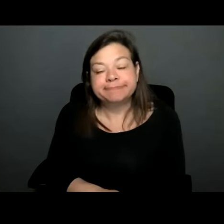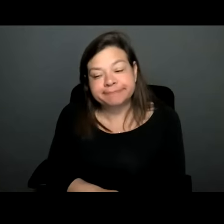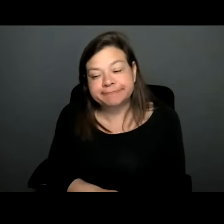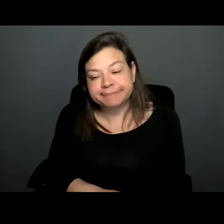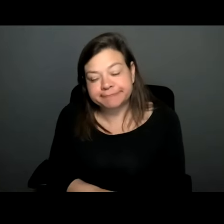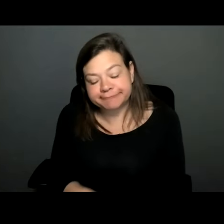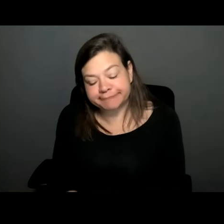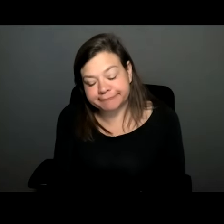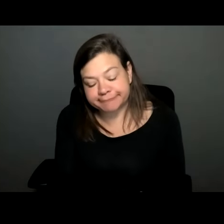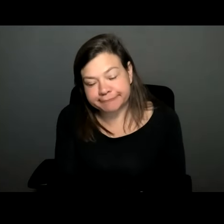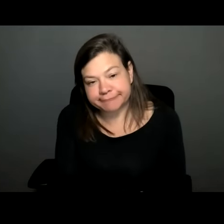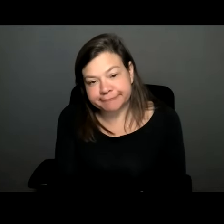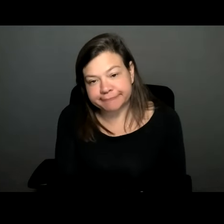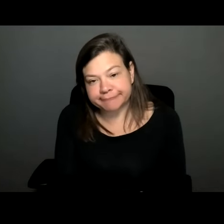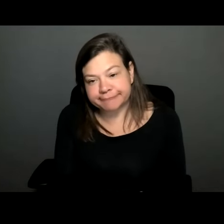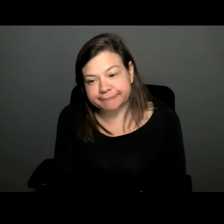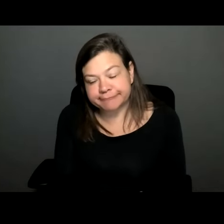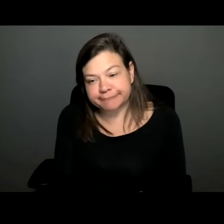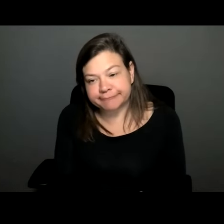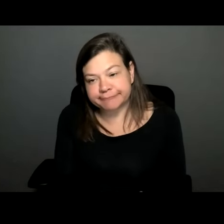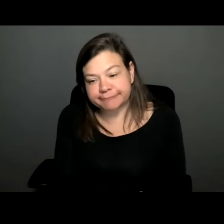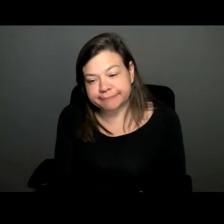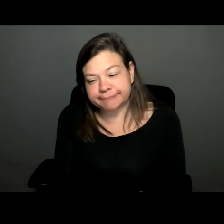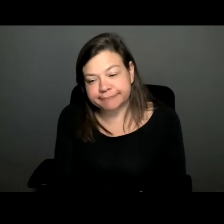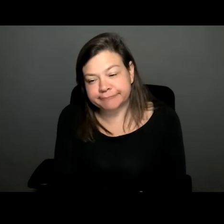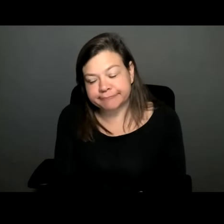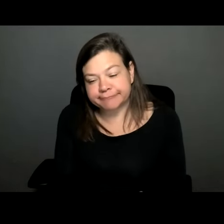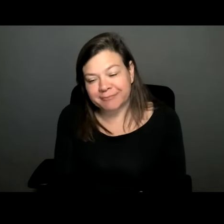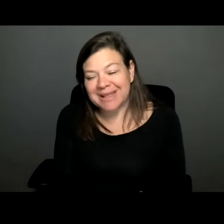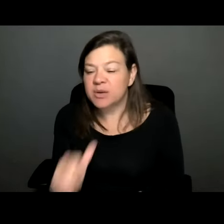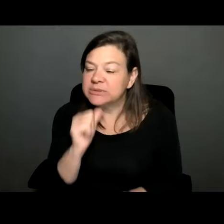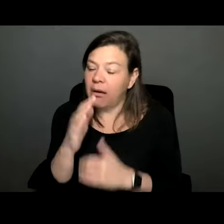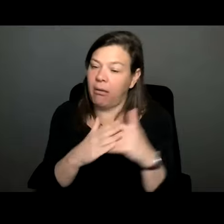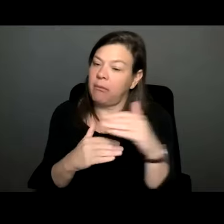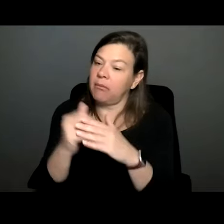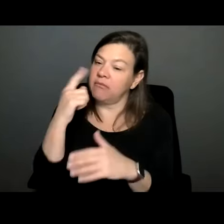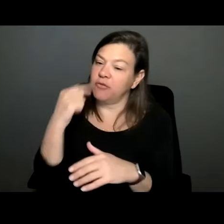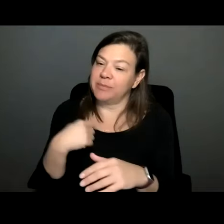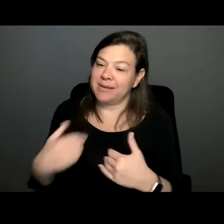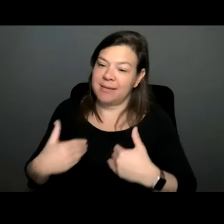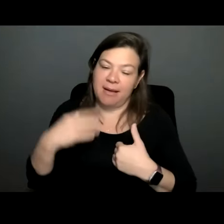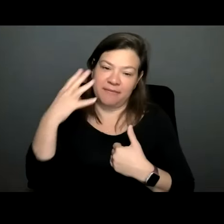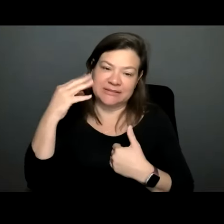And, you know, it was uncomfortable for me to have that experience